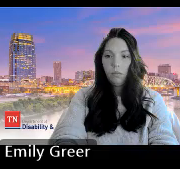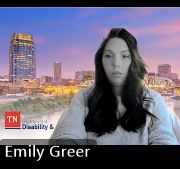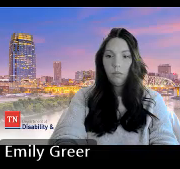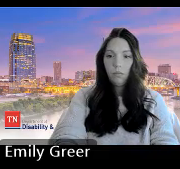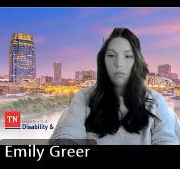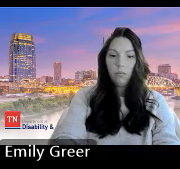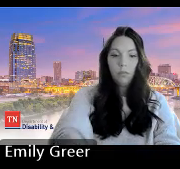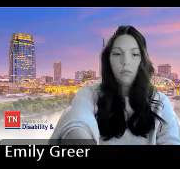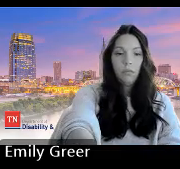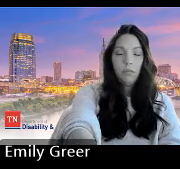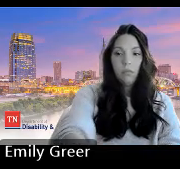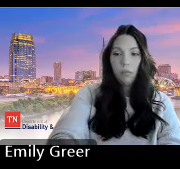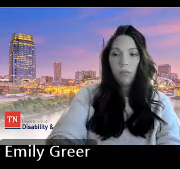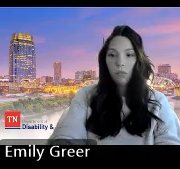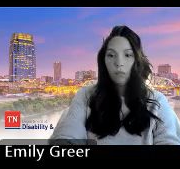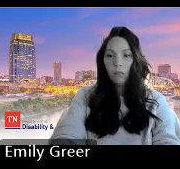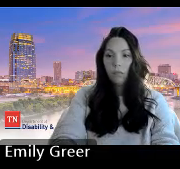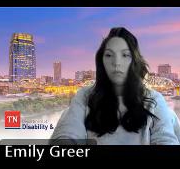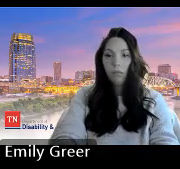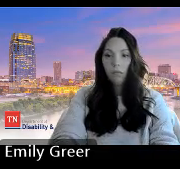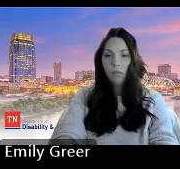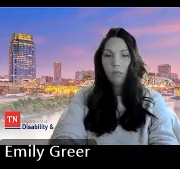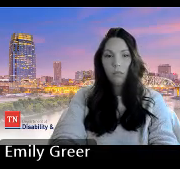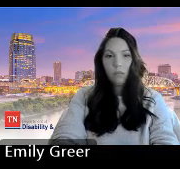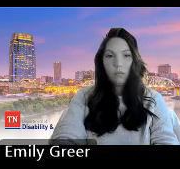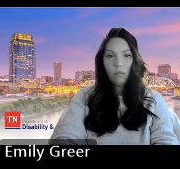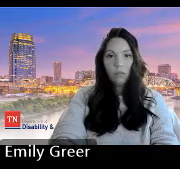large, large, large number of people in the state of Tennessee.